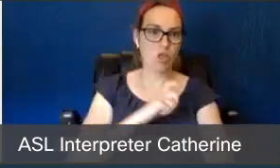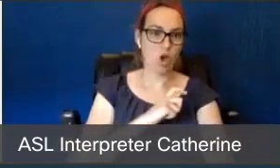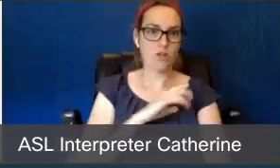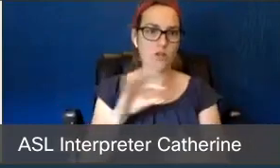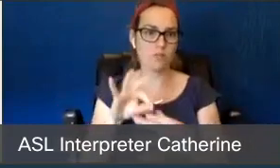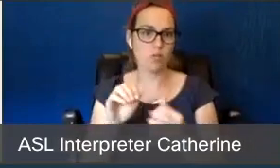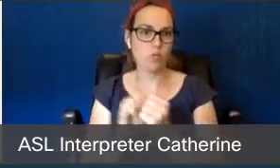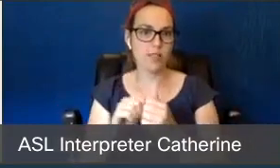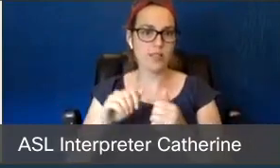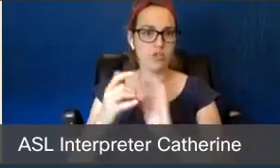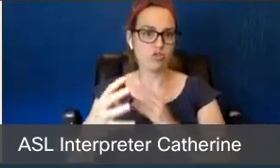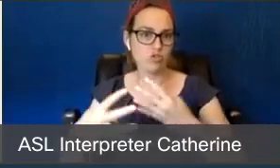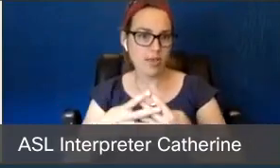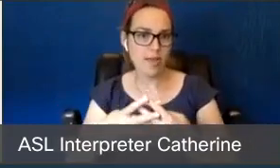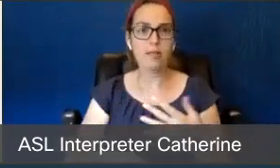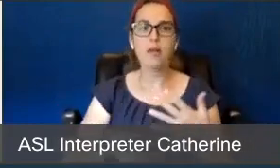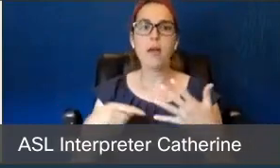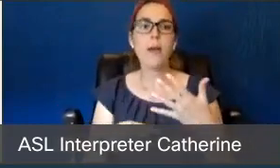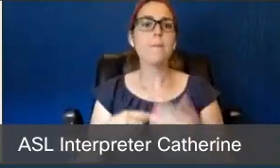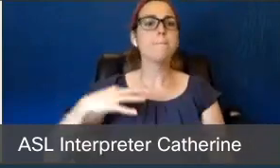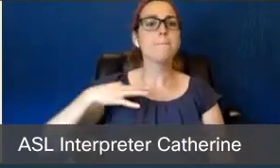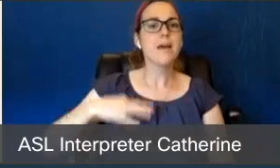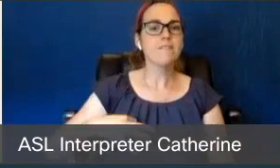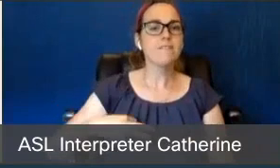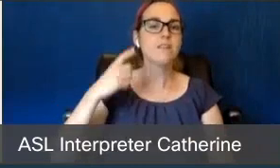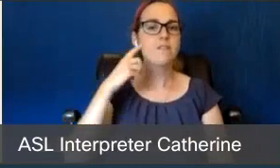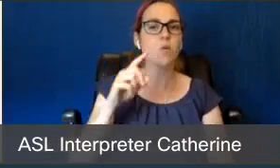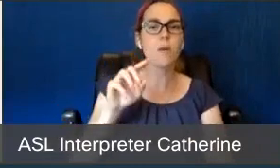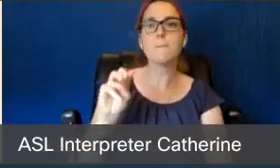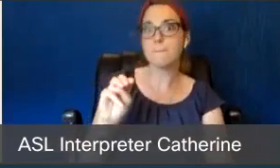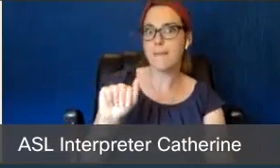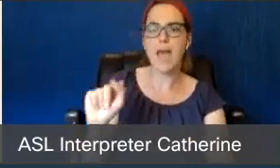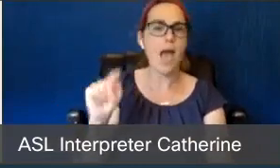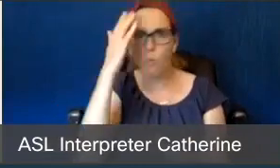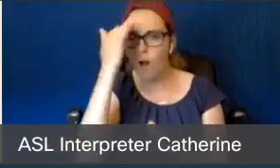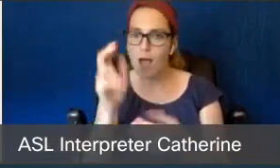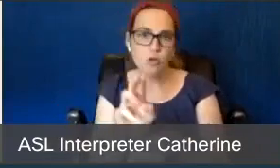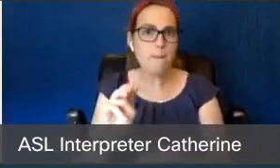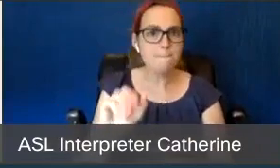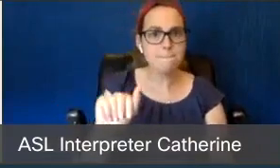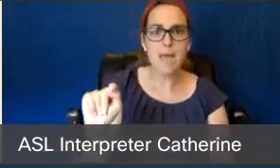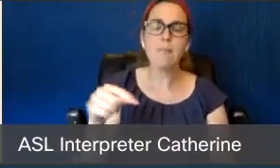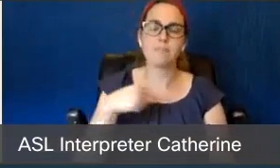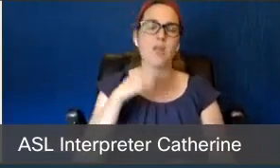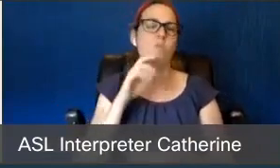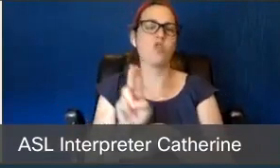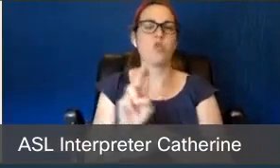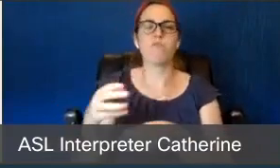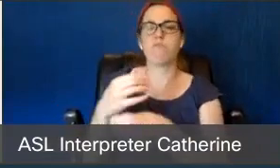basically, why would you use MAT? And I'm gonna use MAT periodically through this lecture as an acronym for medication assisted treatment.